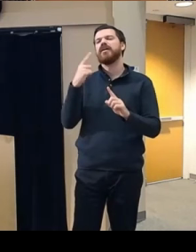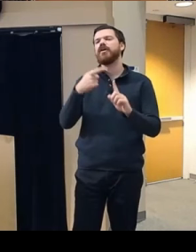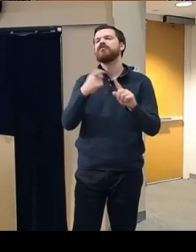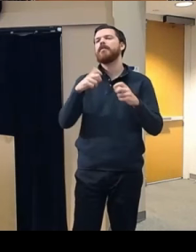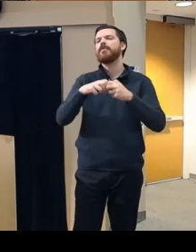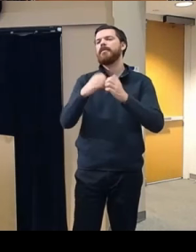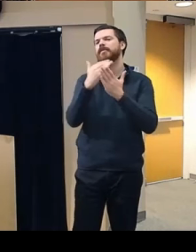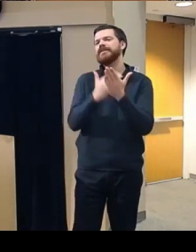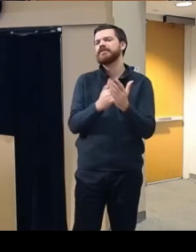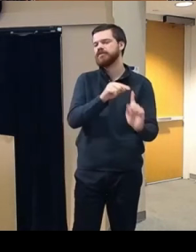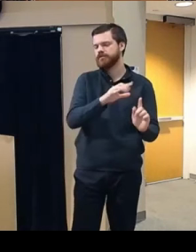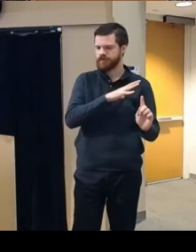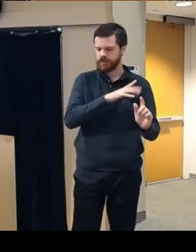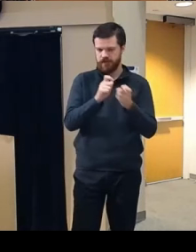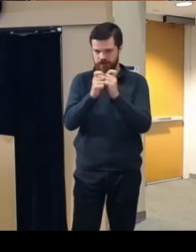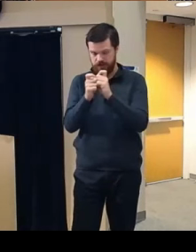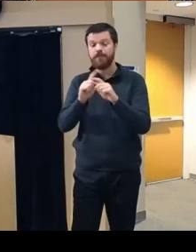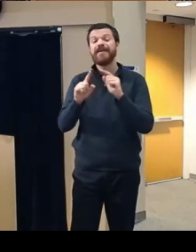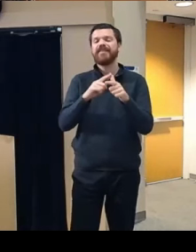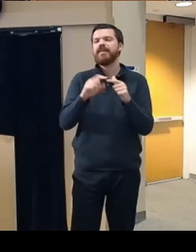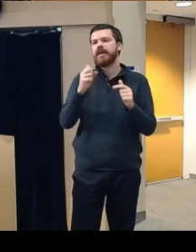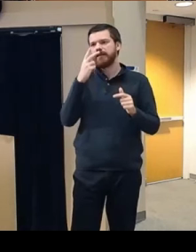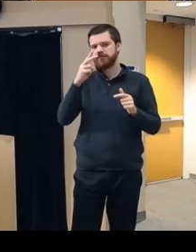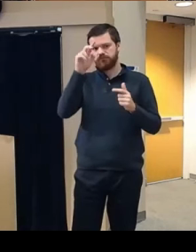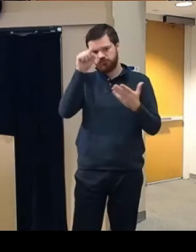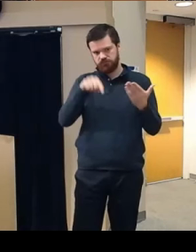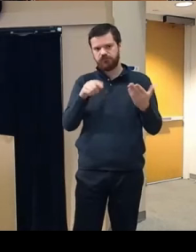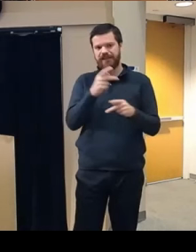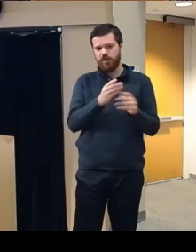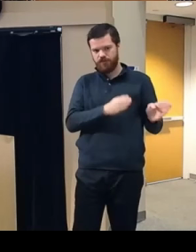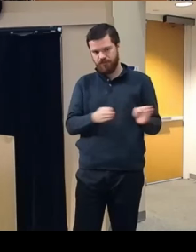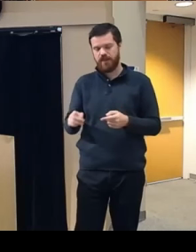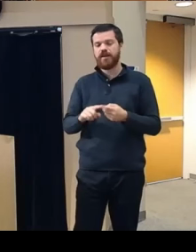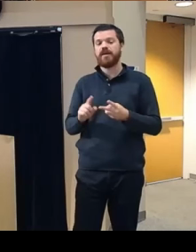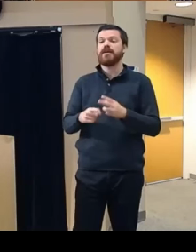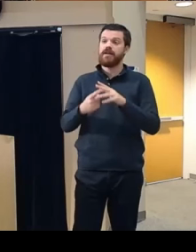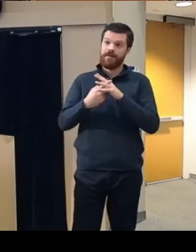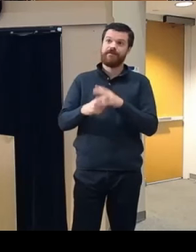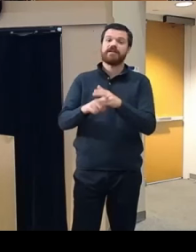the episode and then you can see we have our care plan um and the effective date um is for